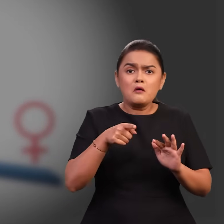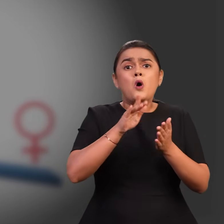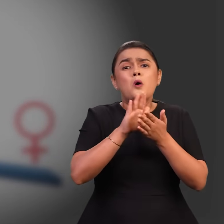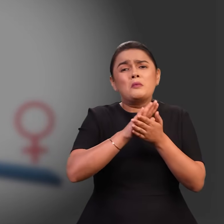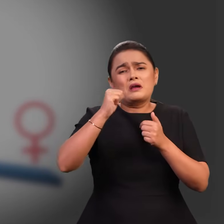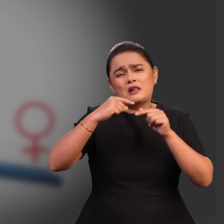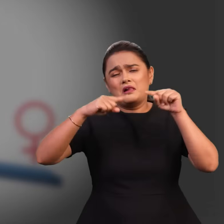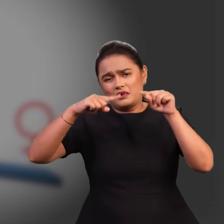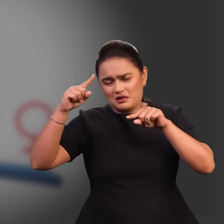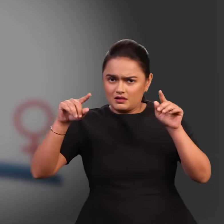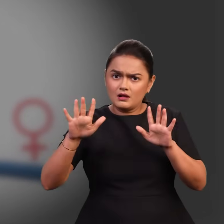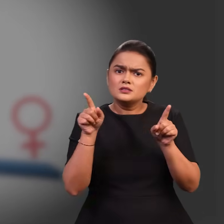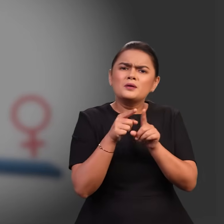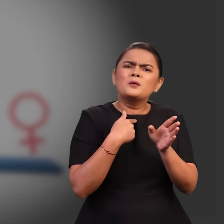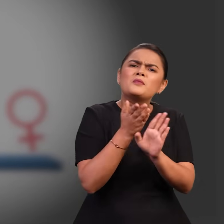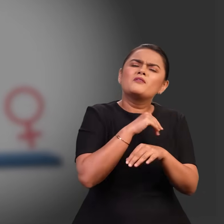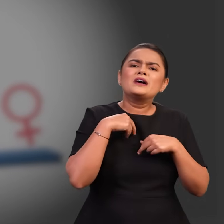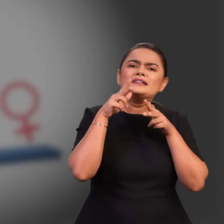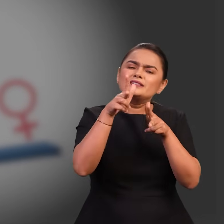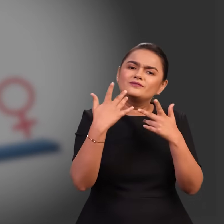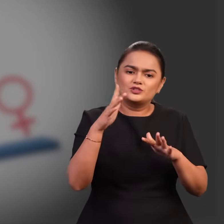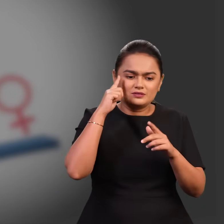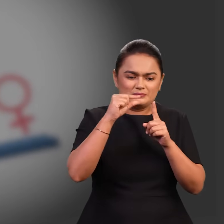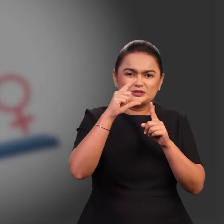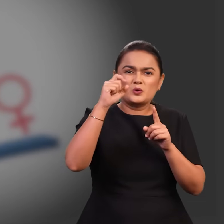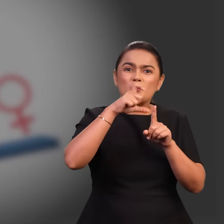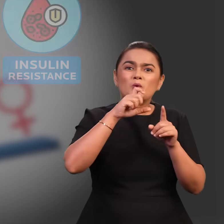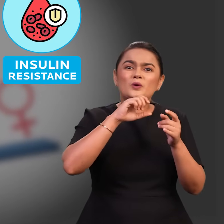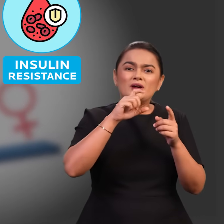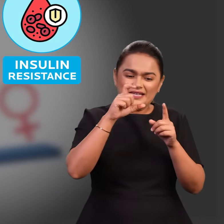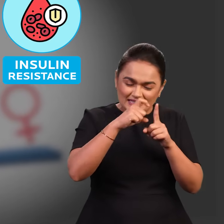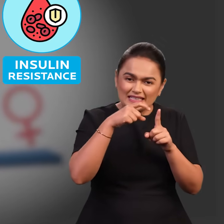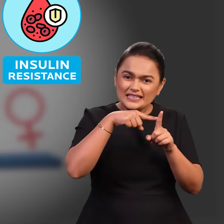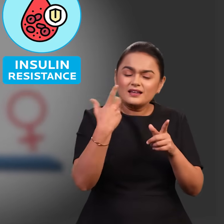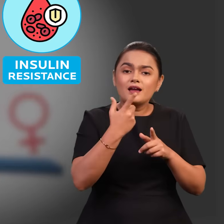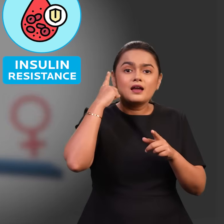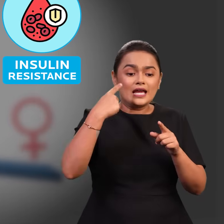And as I already mentioned before, in PCOd there is insulin resistance.